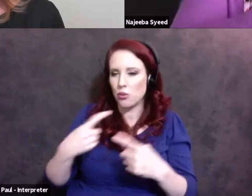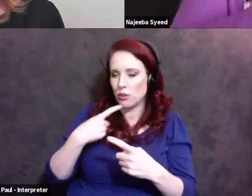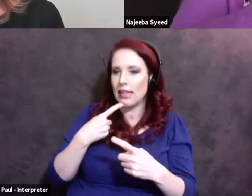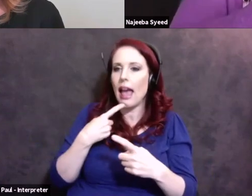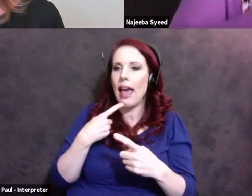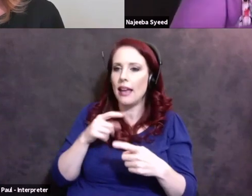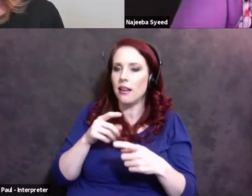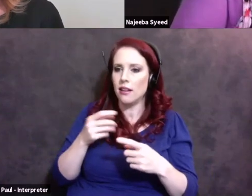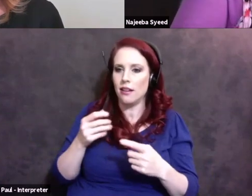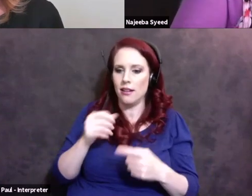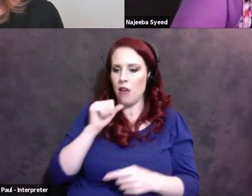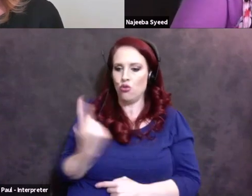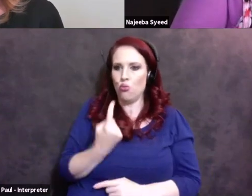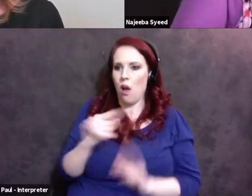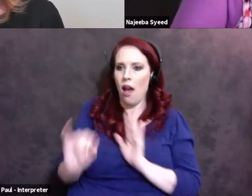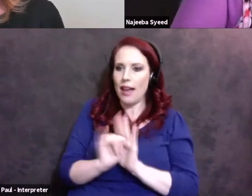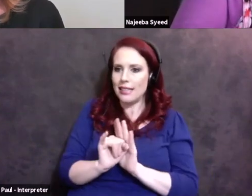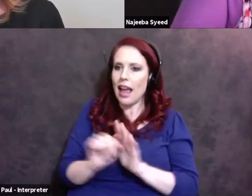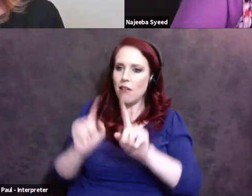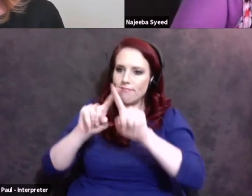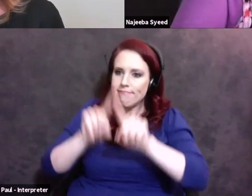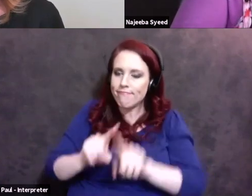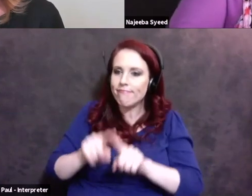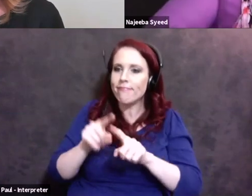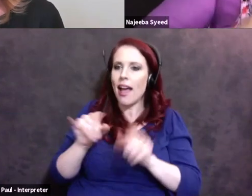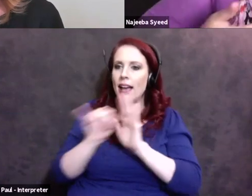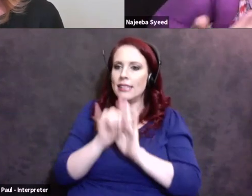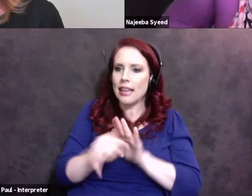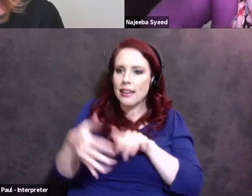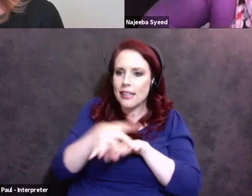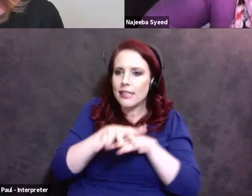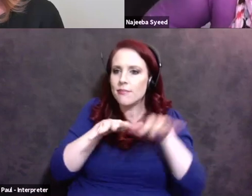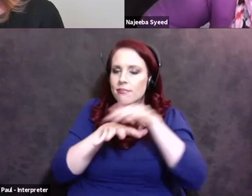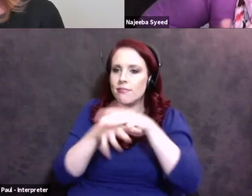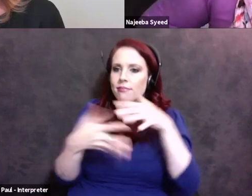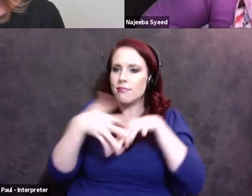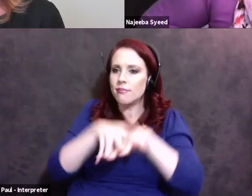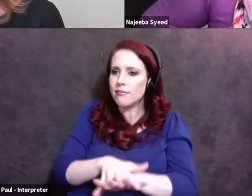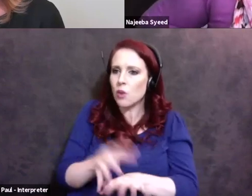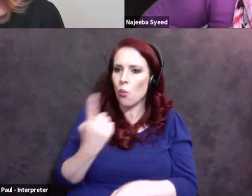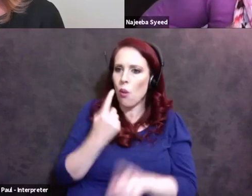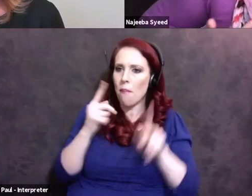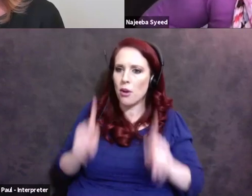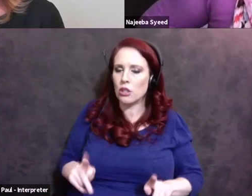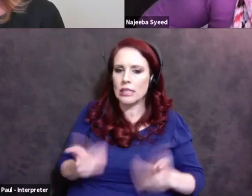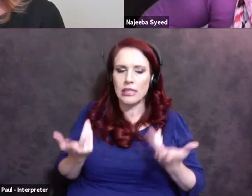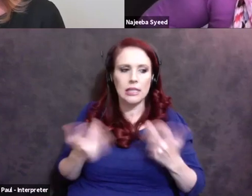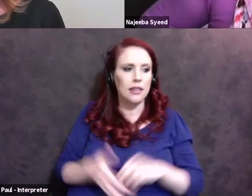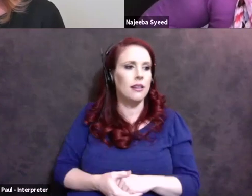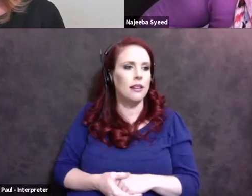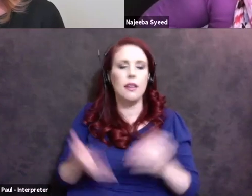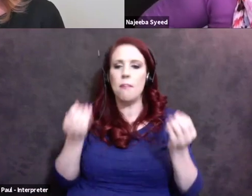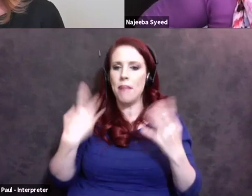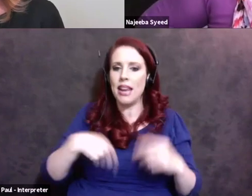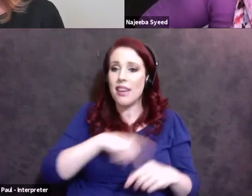identity, add to it, for instance, someone who as many of us deal with, xenophobia if